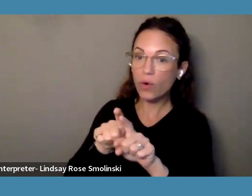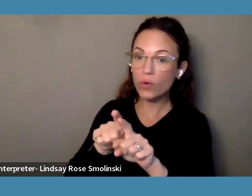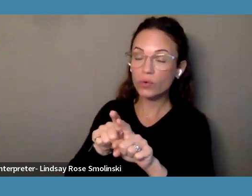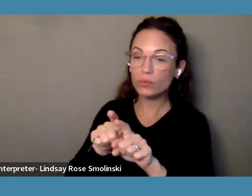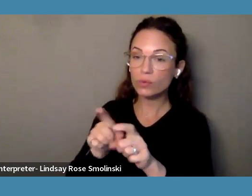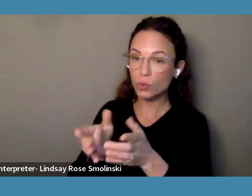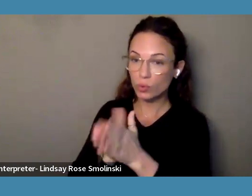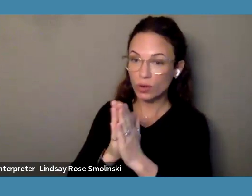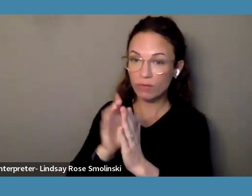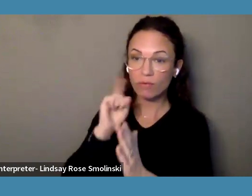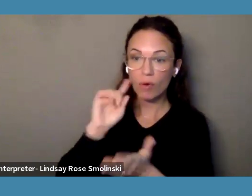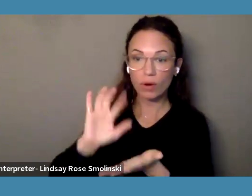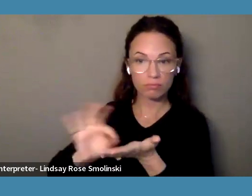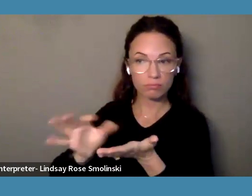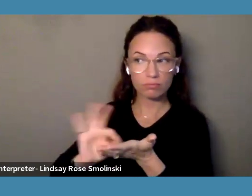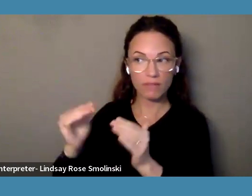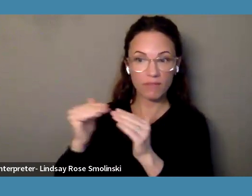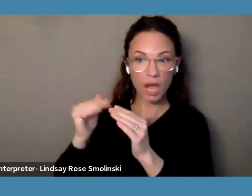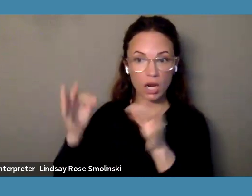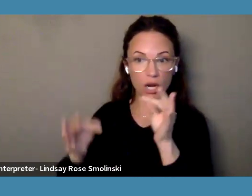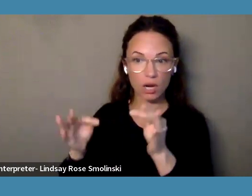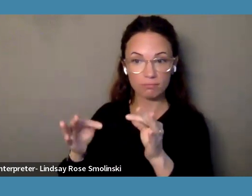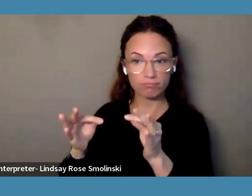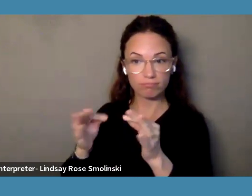for a Medicaid fair hearing via email